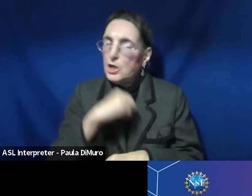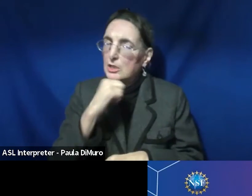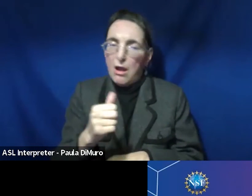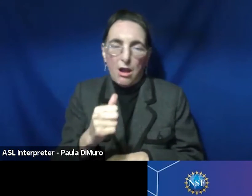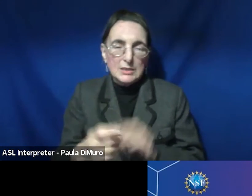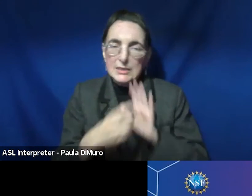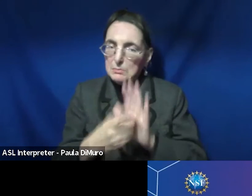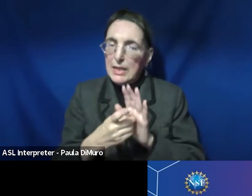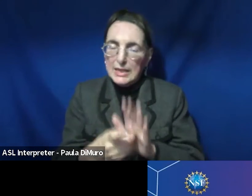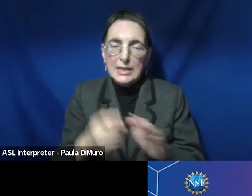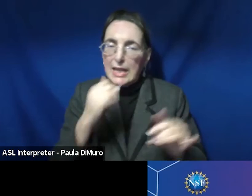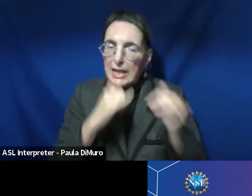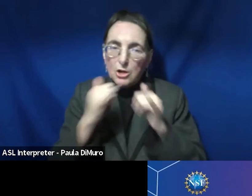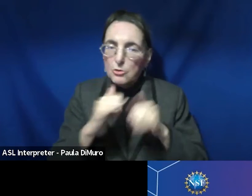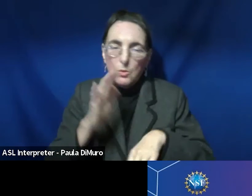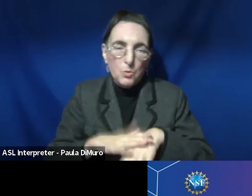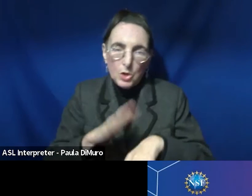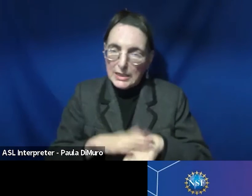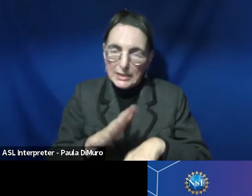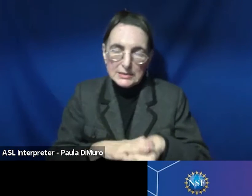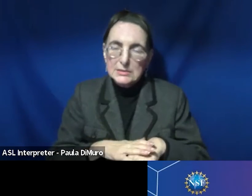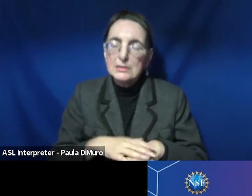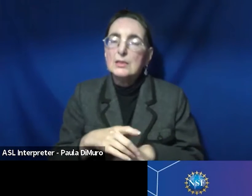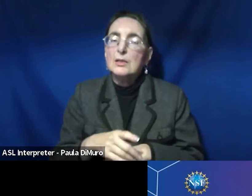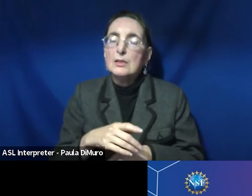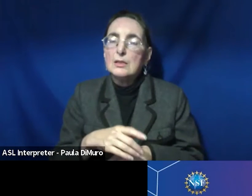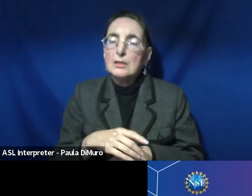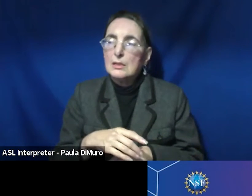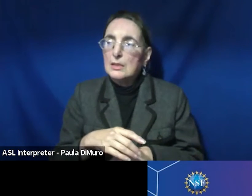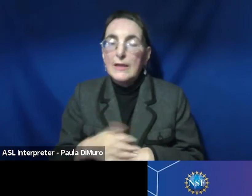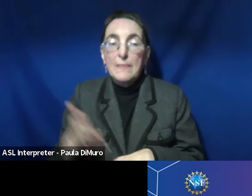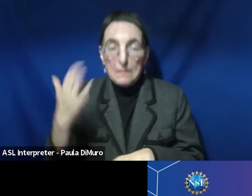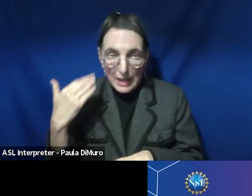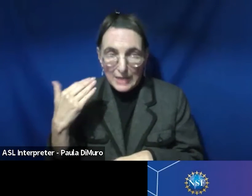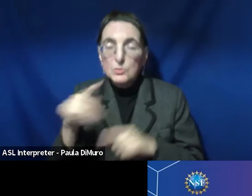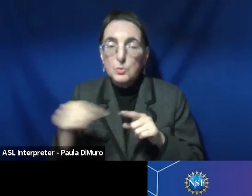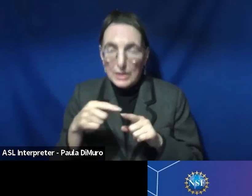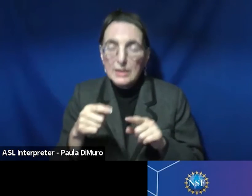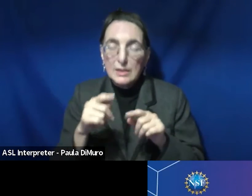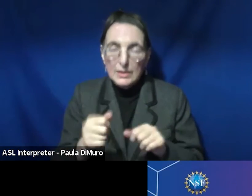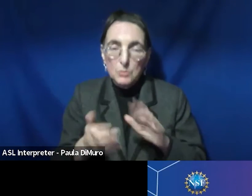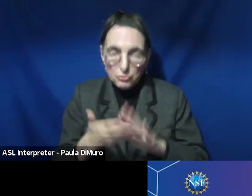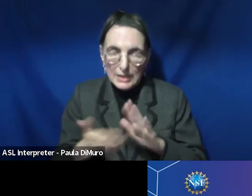In the past, when they were enabled, if you have a P or a G, in general,